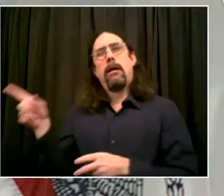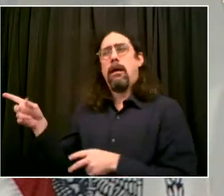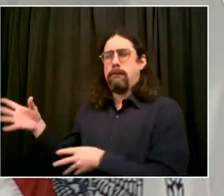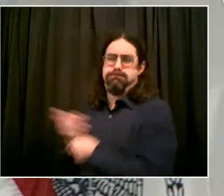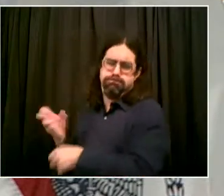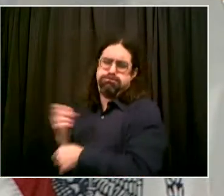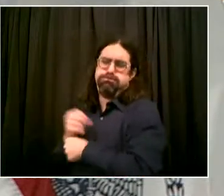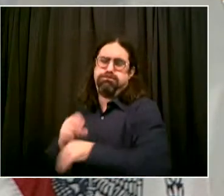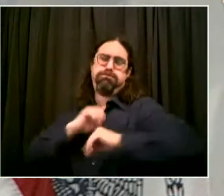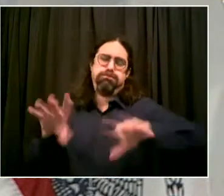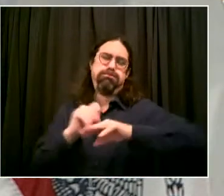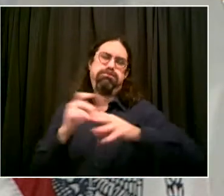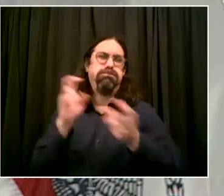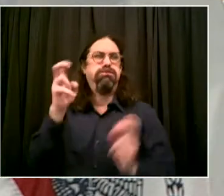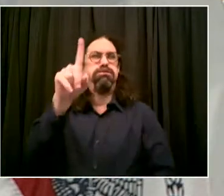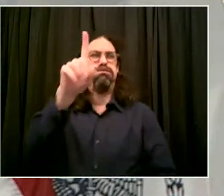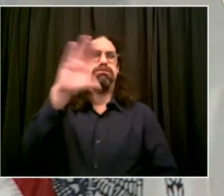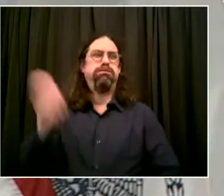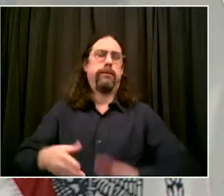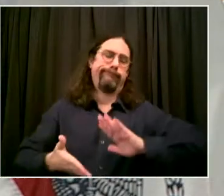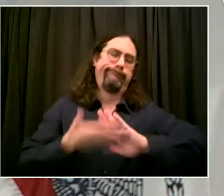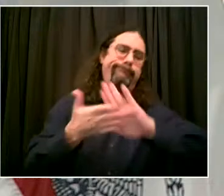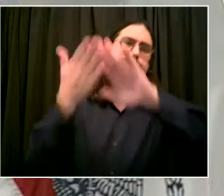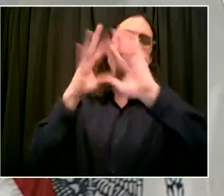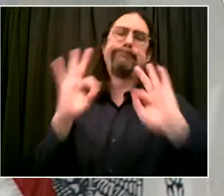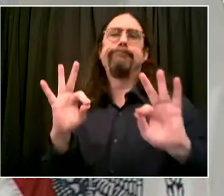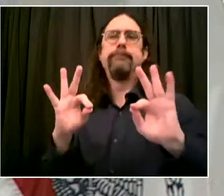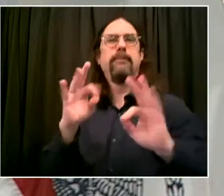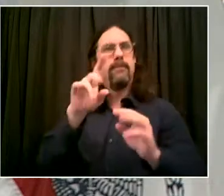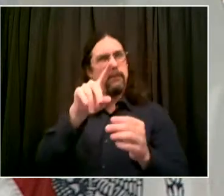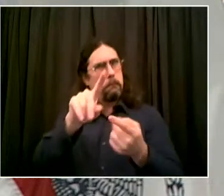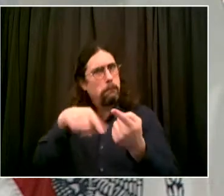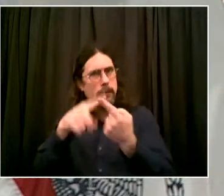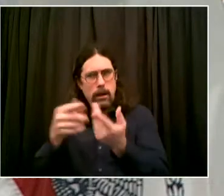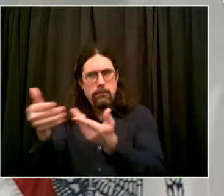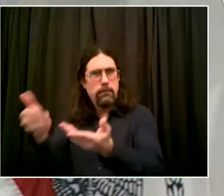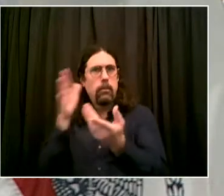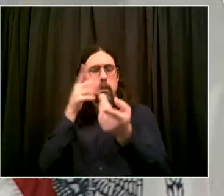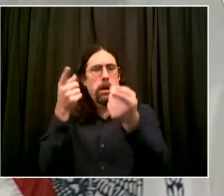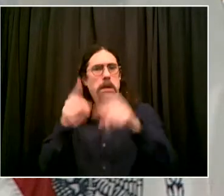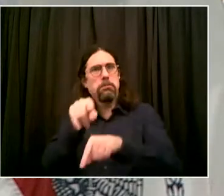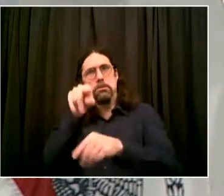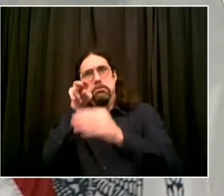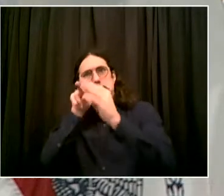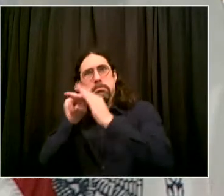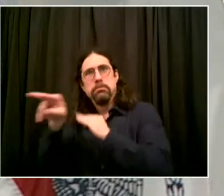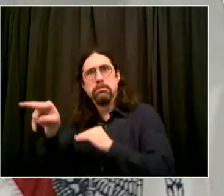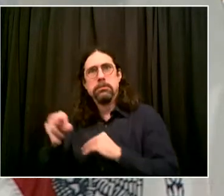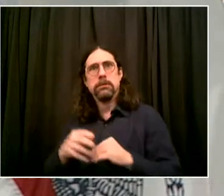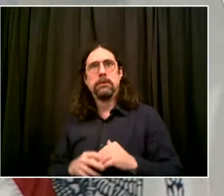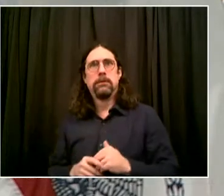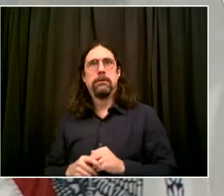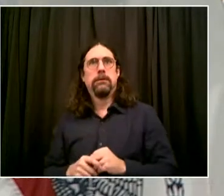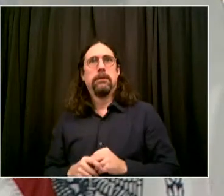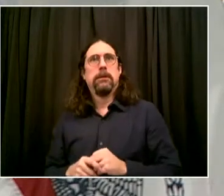ADEQUATE AND UP TO THE TASK OF RUNNING 24 SEVEN